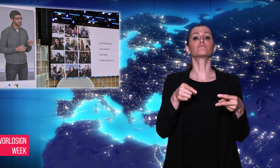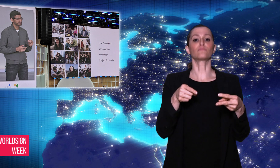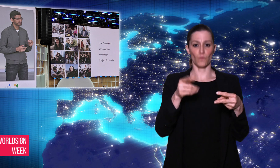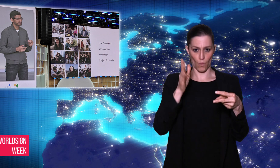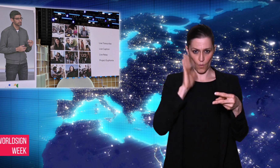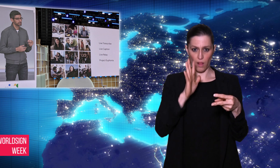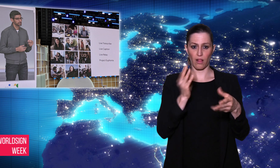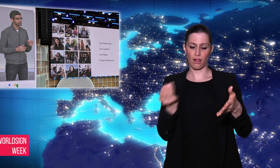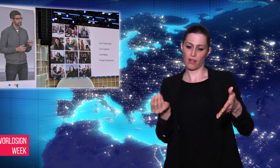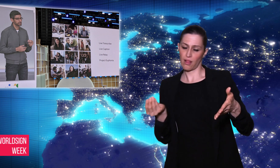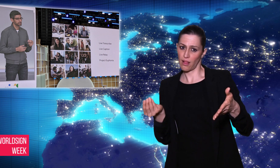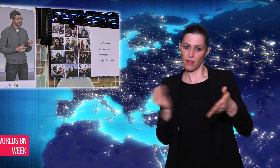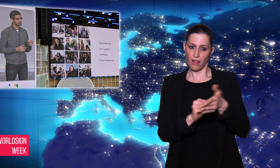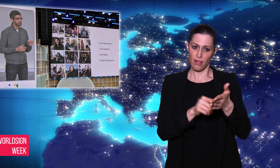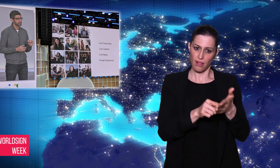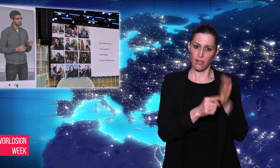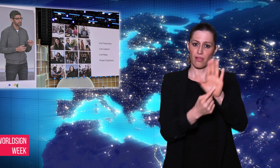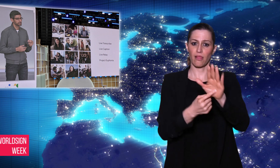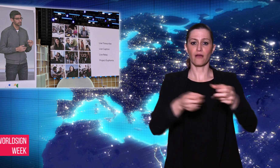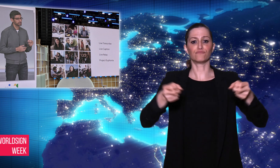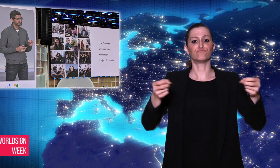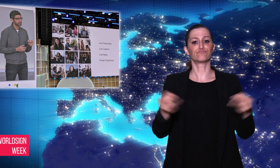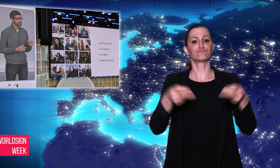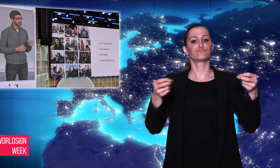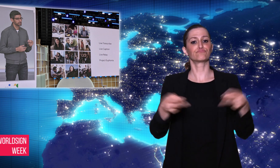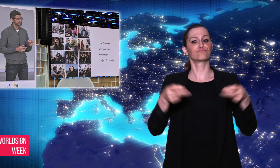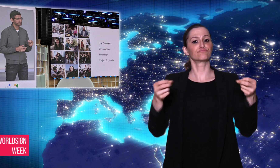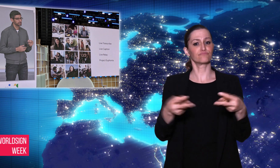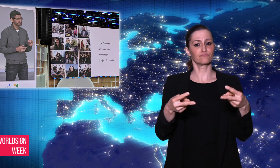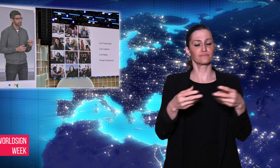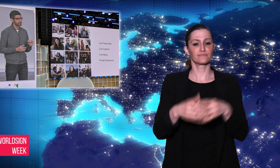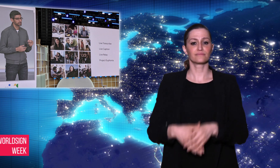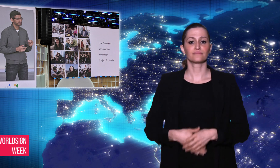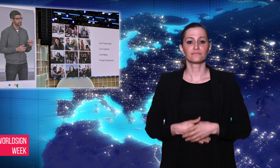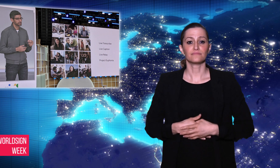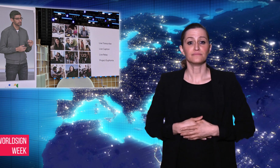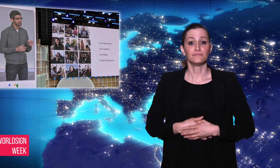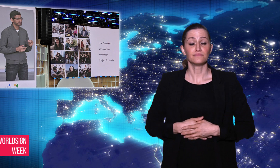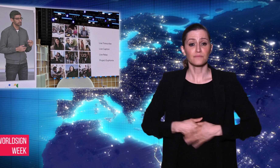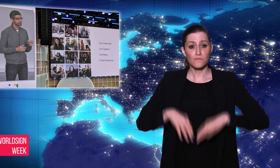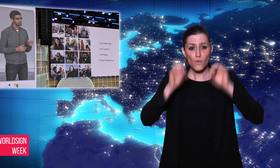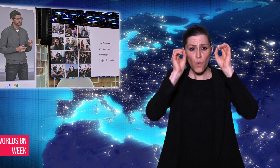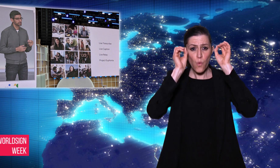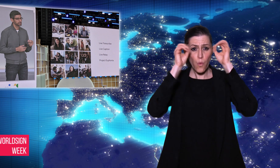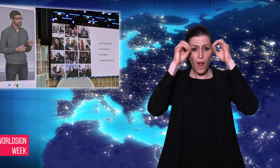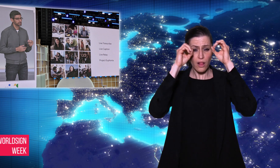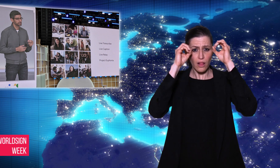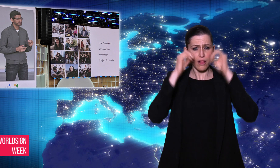with its own captions or not.